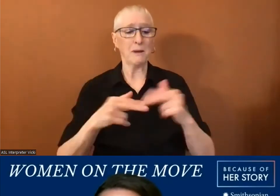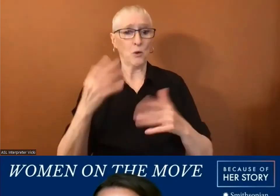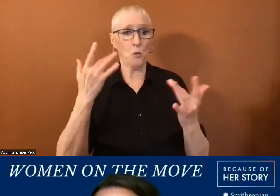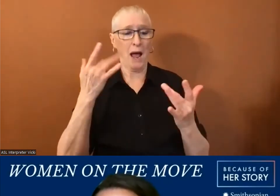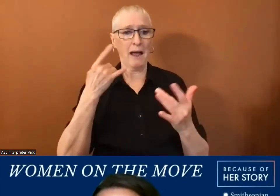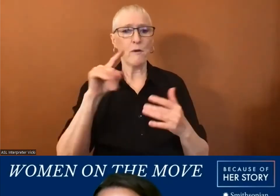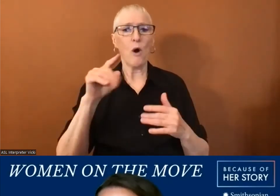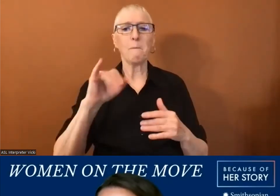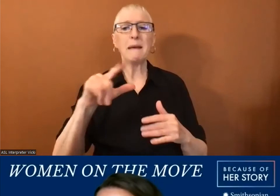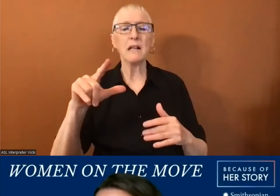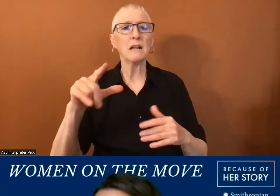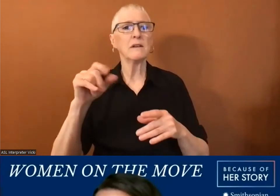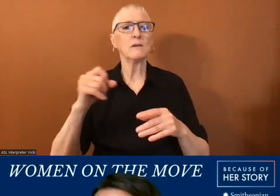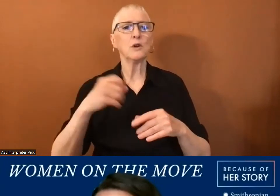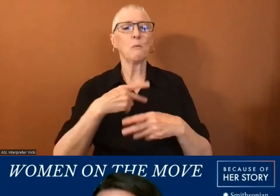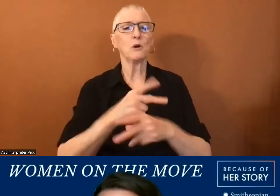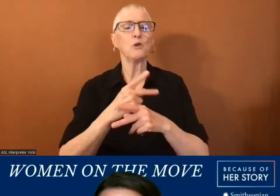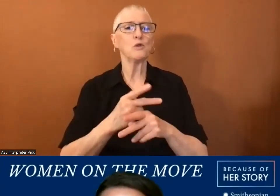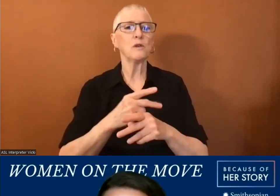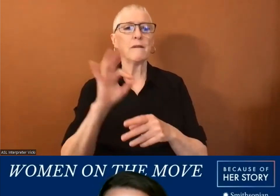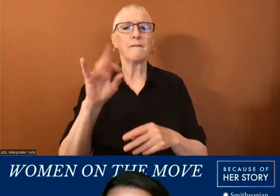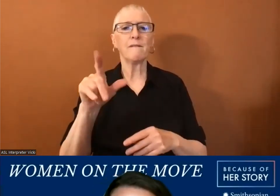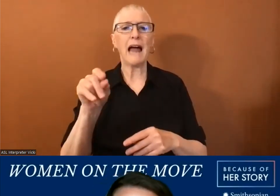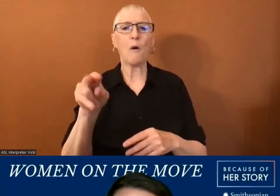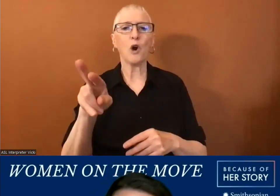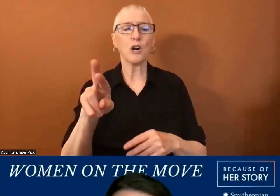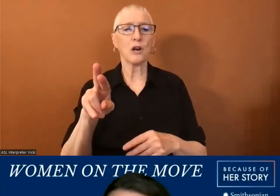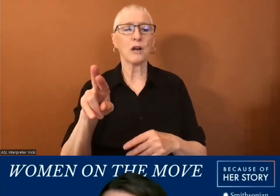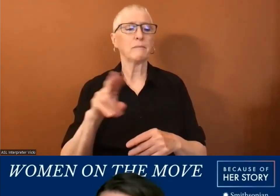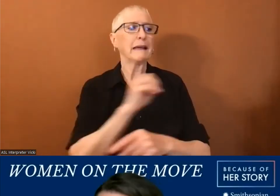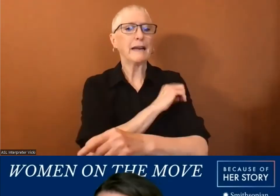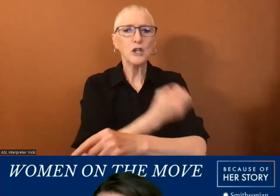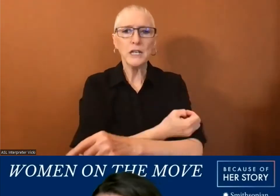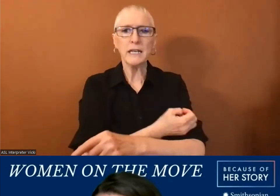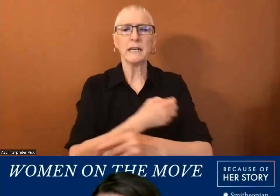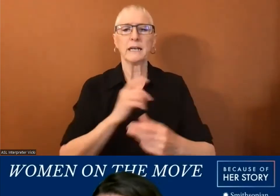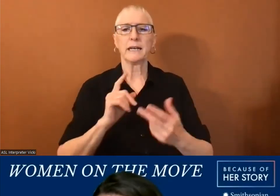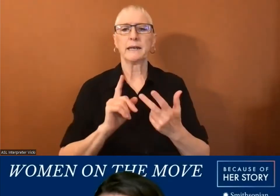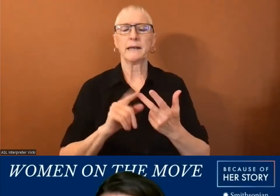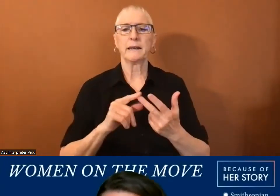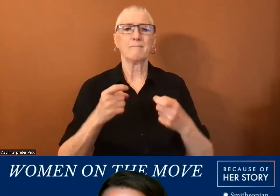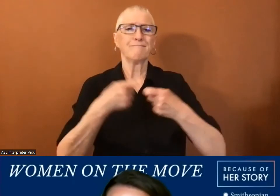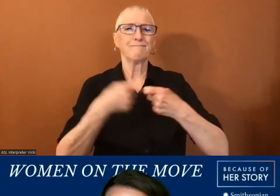make flour. They were built to do energy. A lot of kind of different resources that now we have